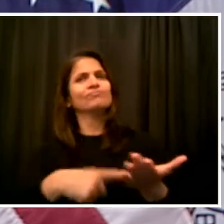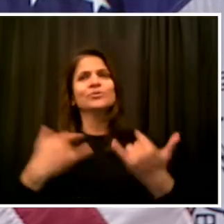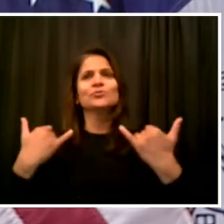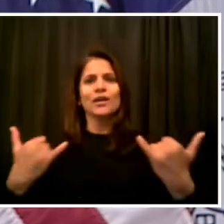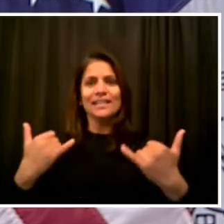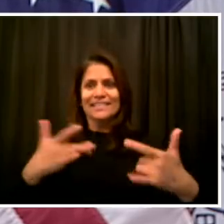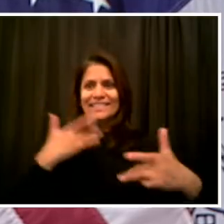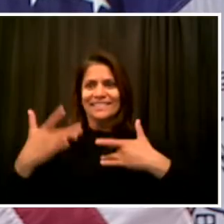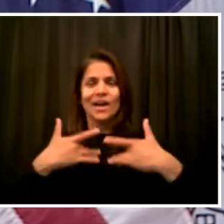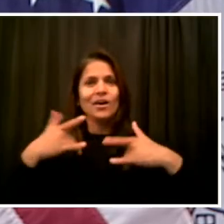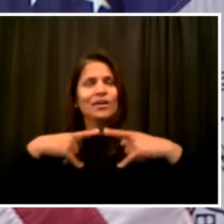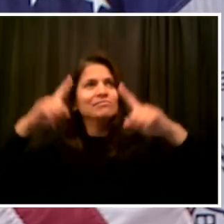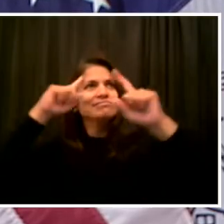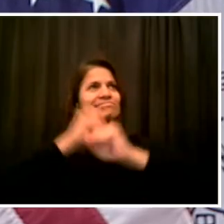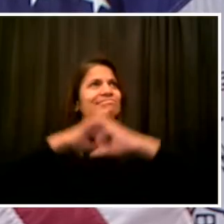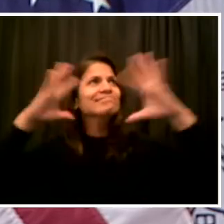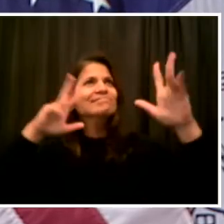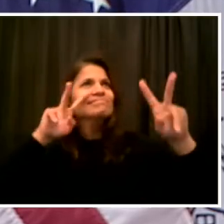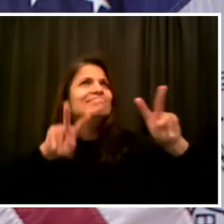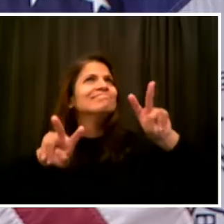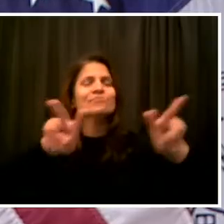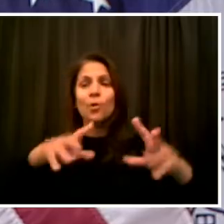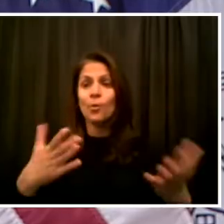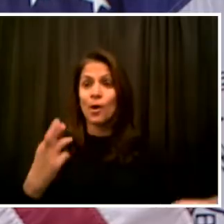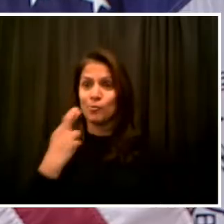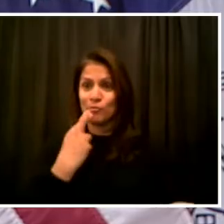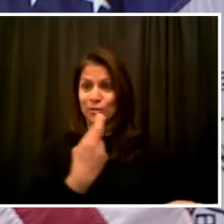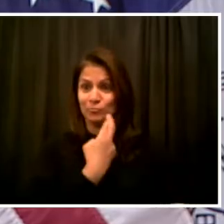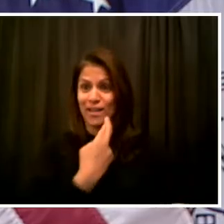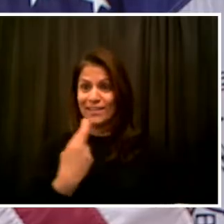DISCUSSIONS TODAY